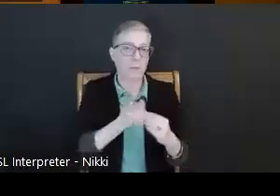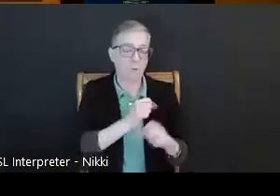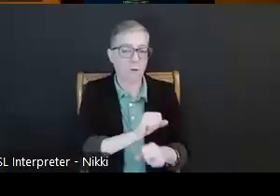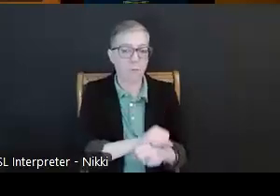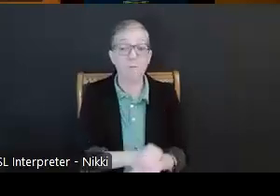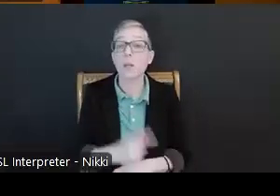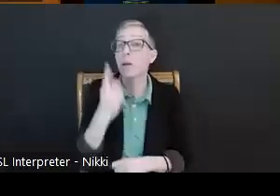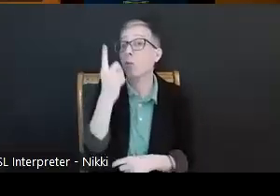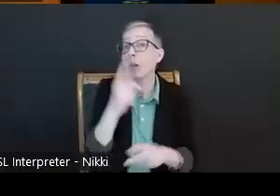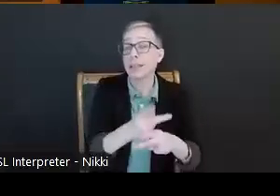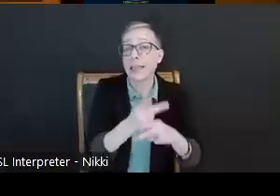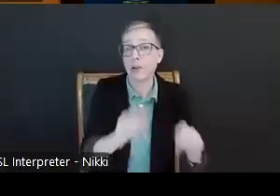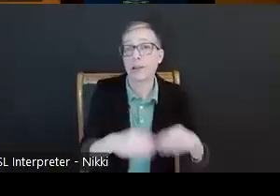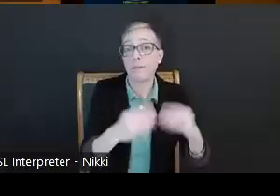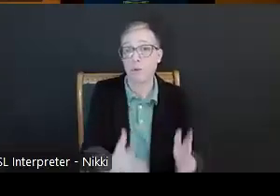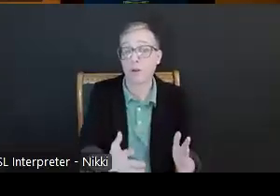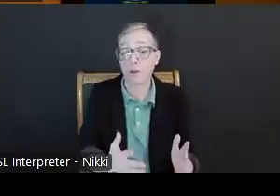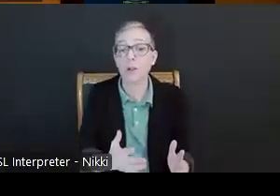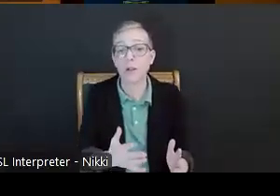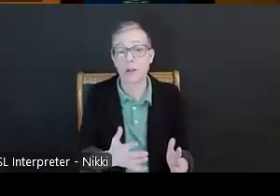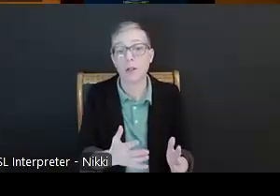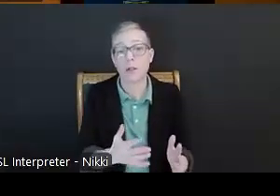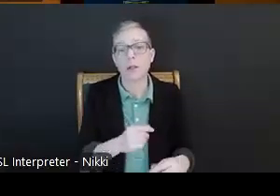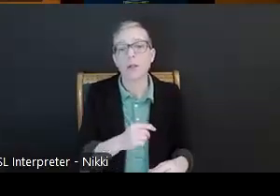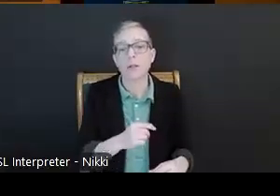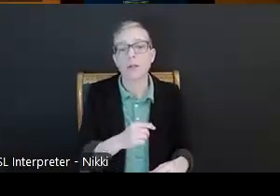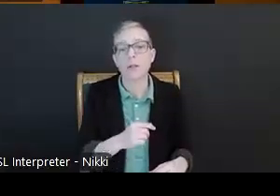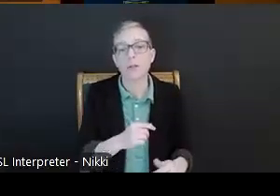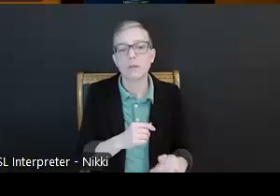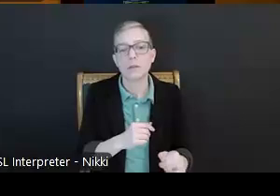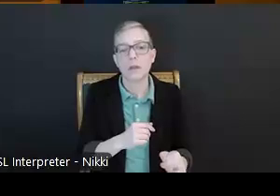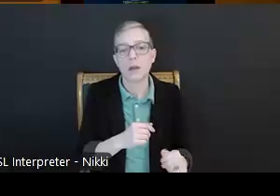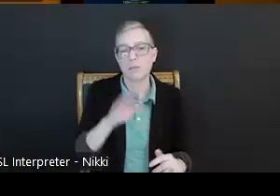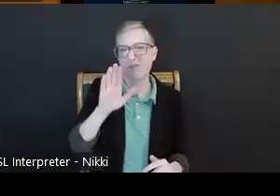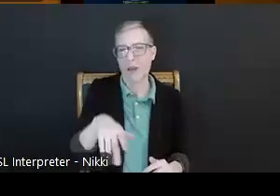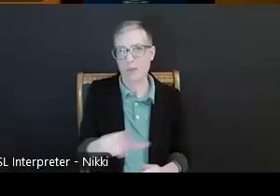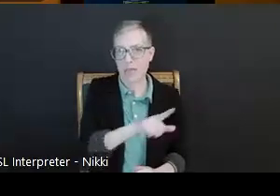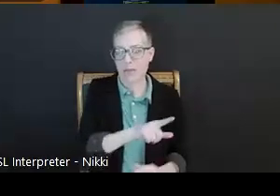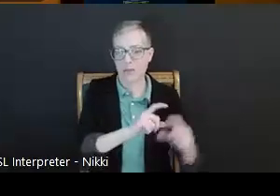in particular highlighted that um down in the bottom left it just seems like this is something